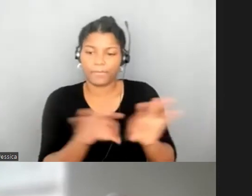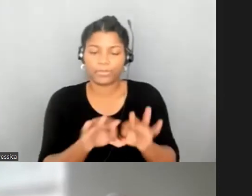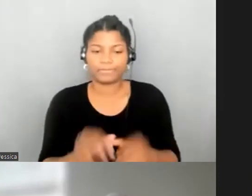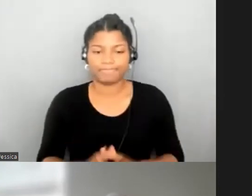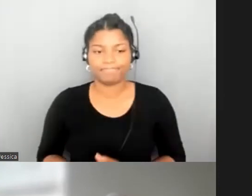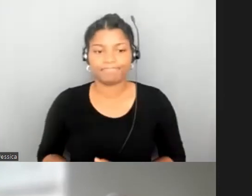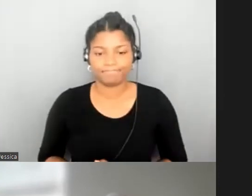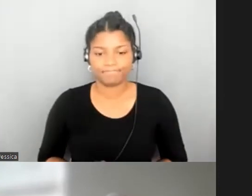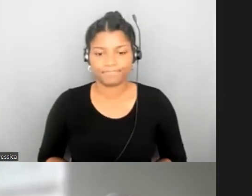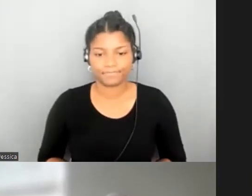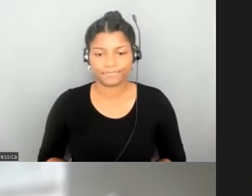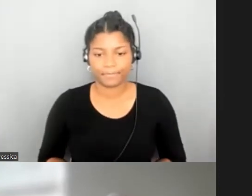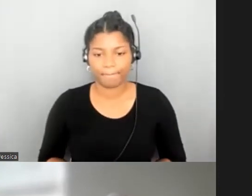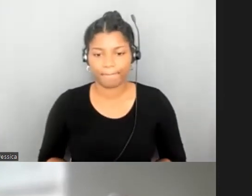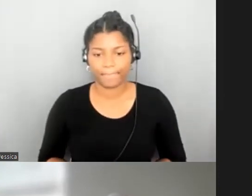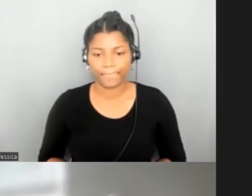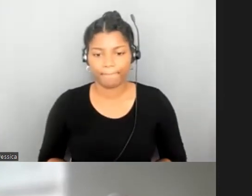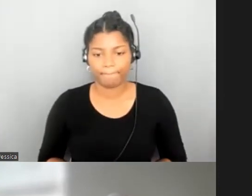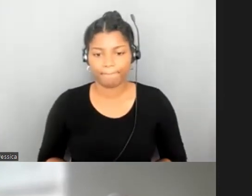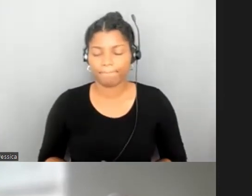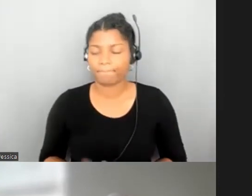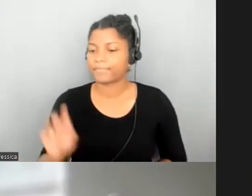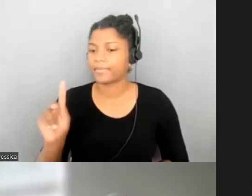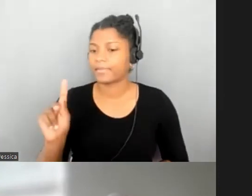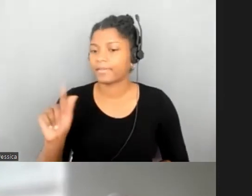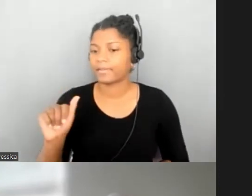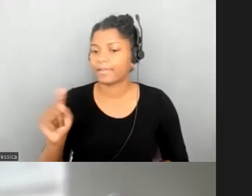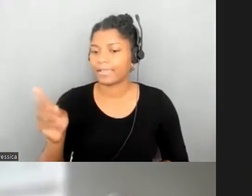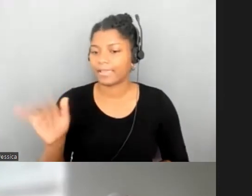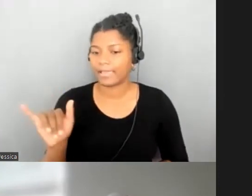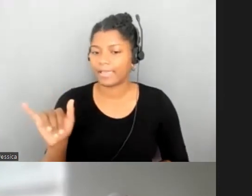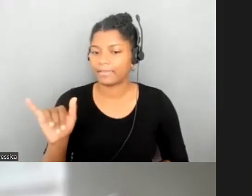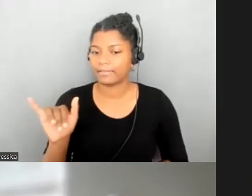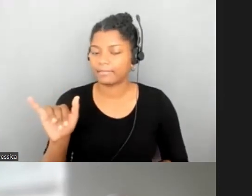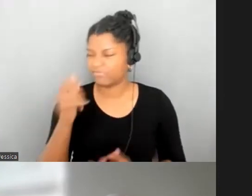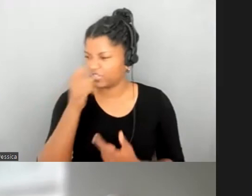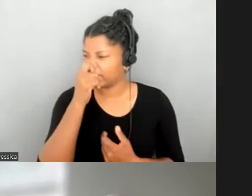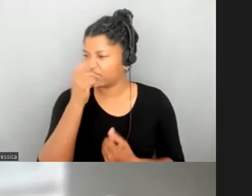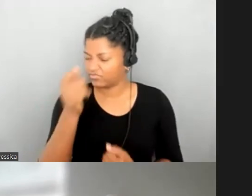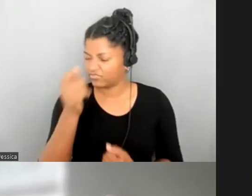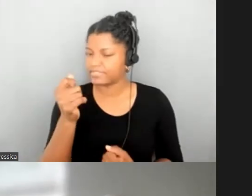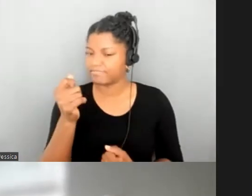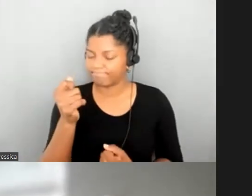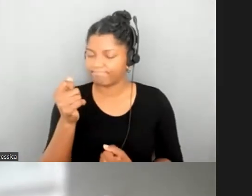As an interesting piece on that, when we got the money for Return to